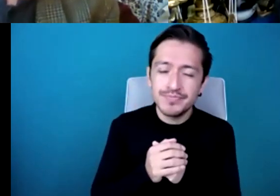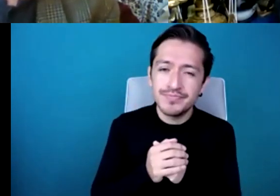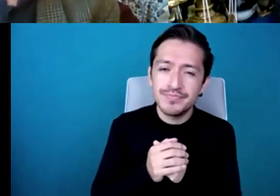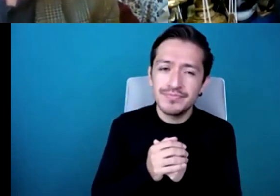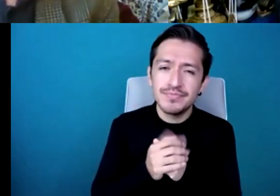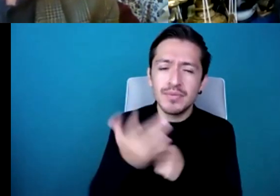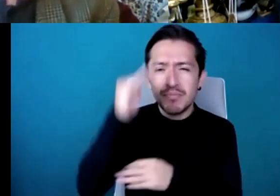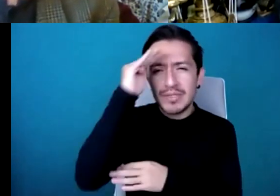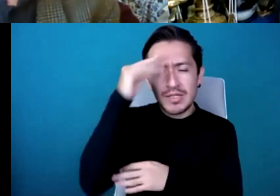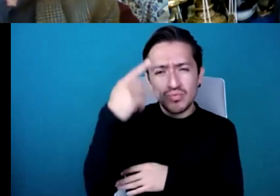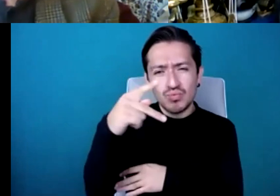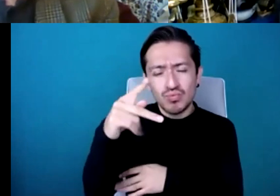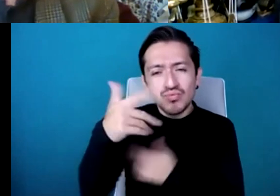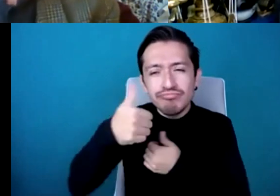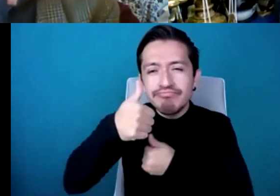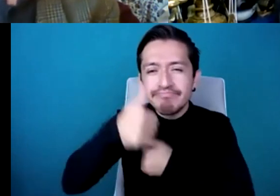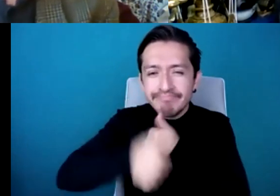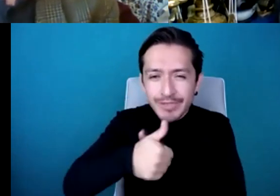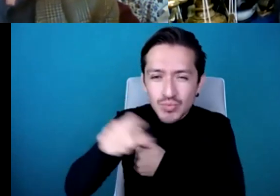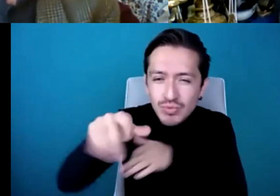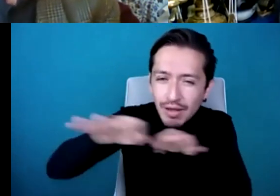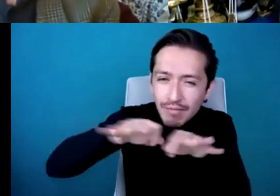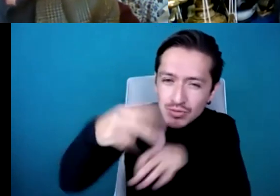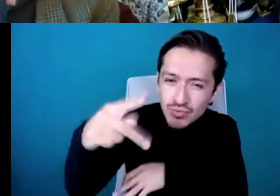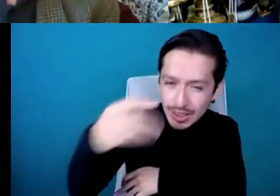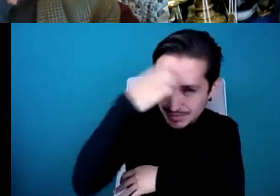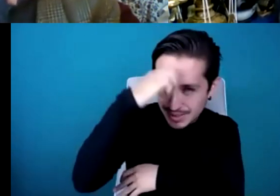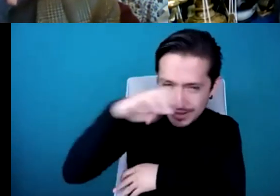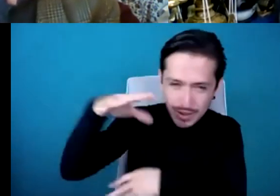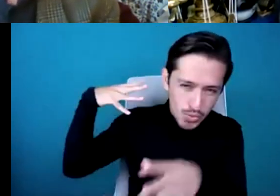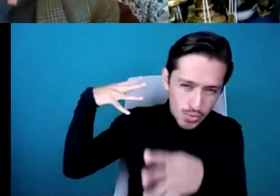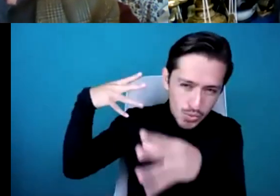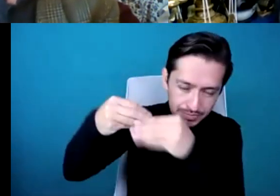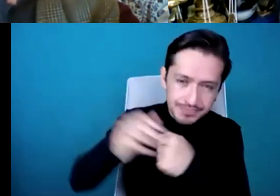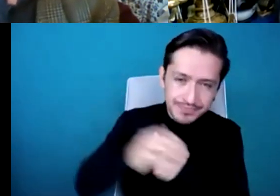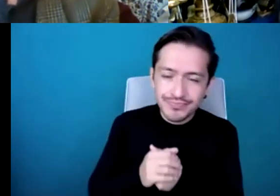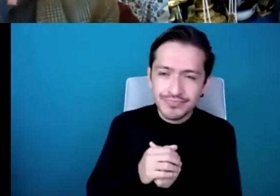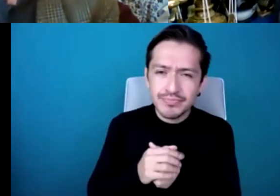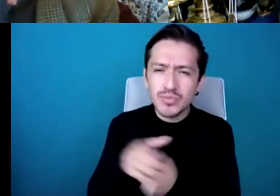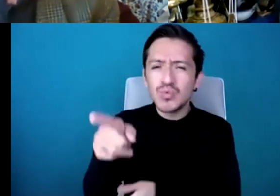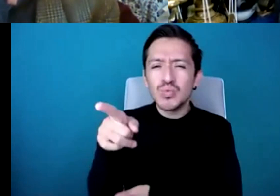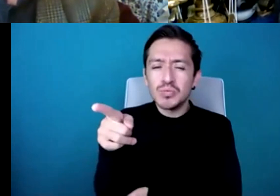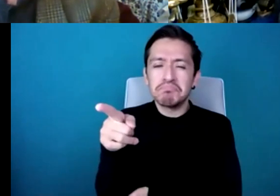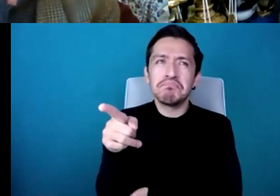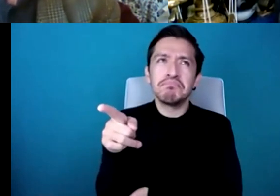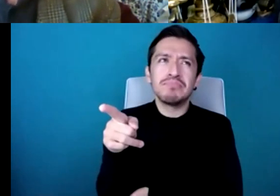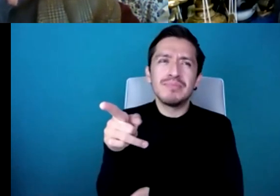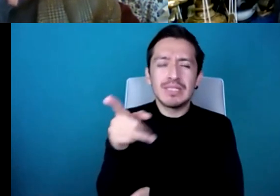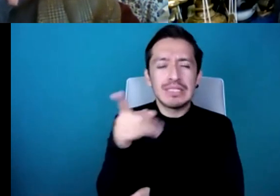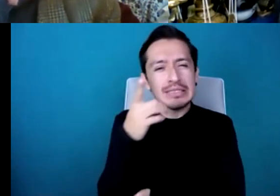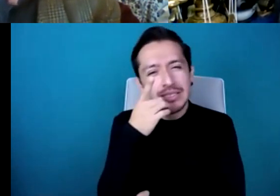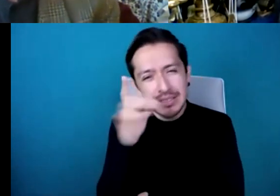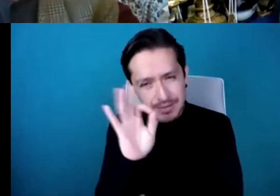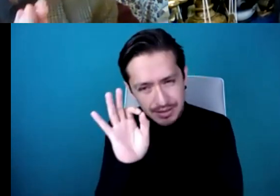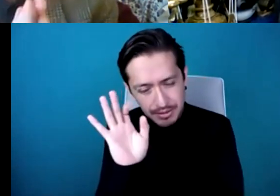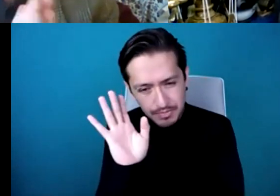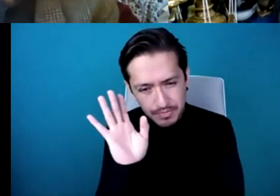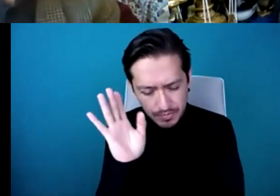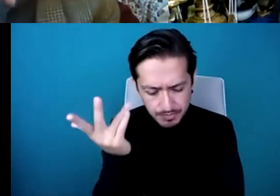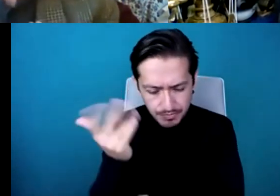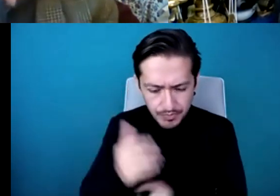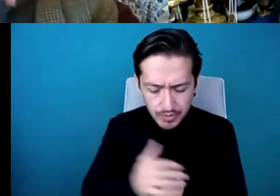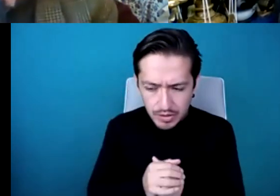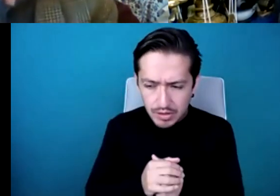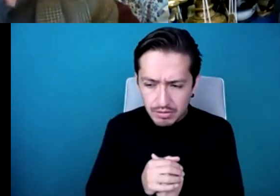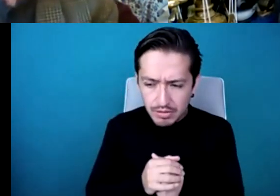experience up to now Evelyn, would you say it's marked by the practice of inclusion